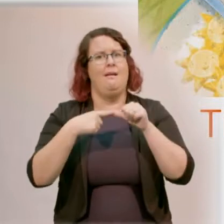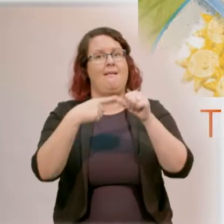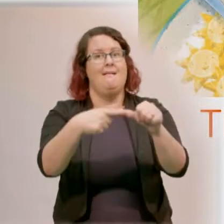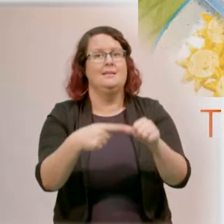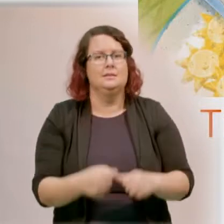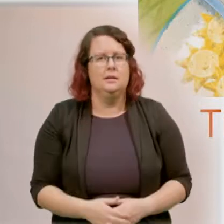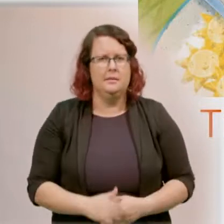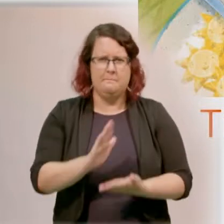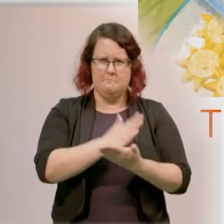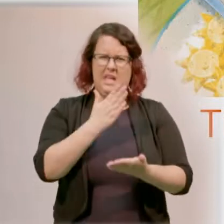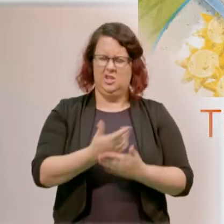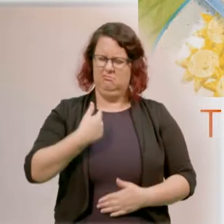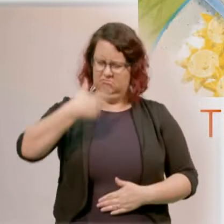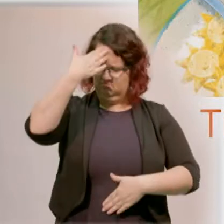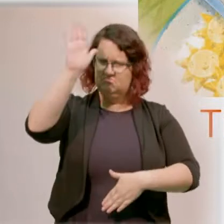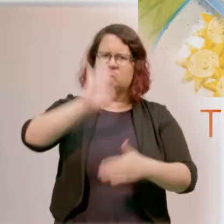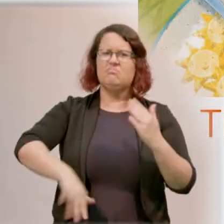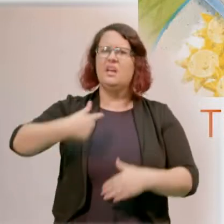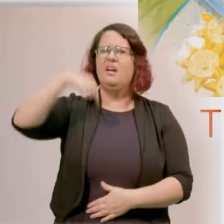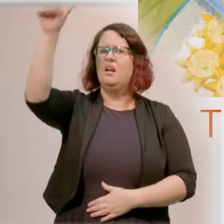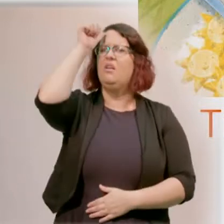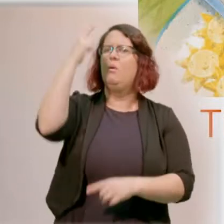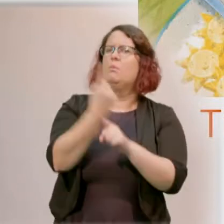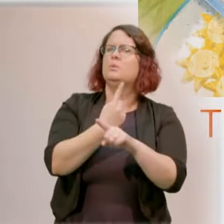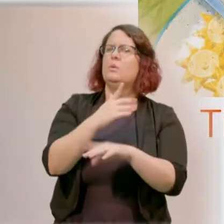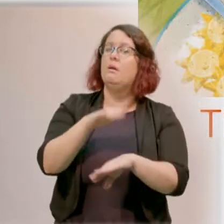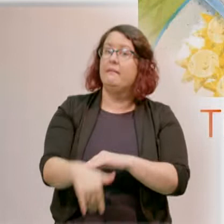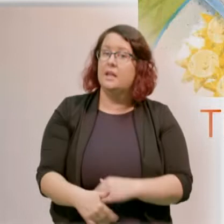because it's going to make me sound like I really know what I'm talking about.